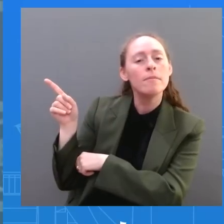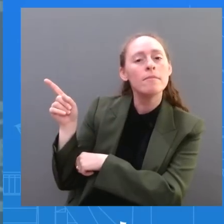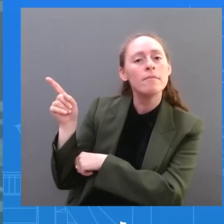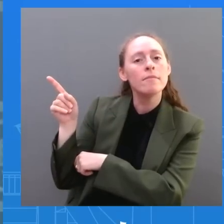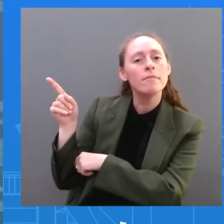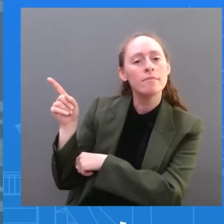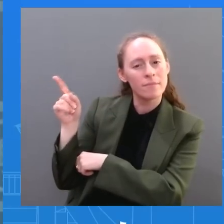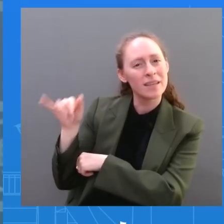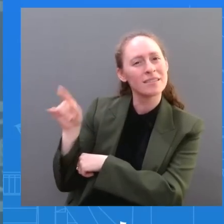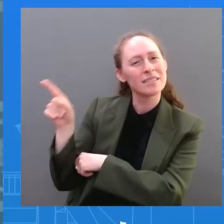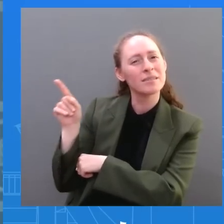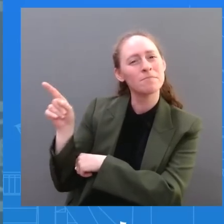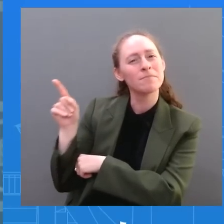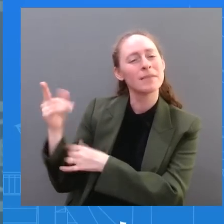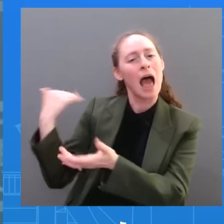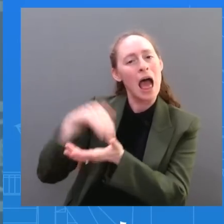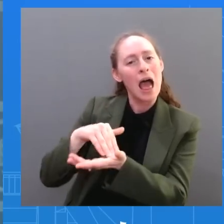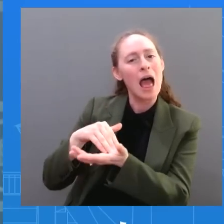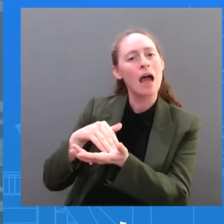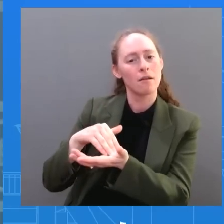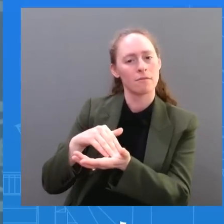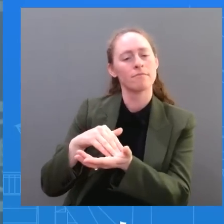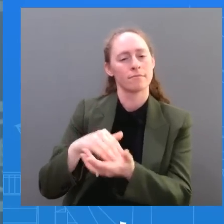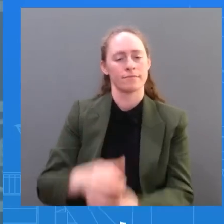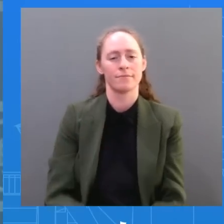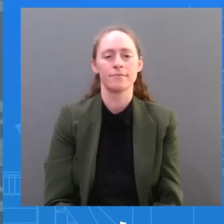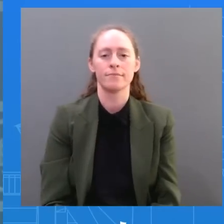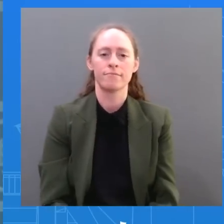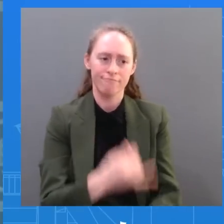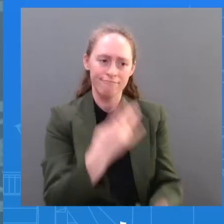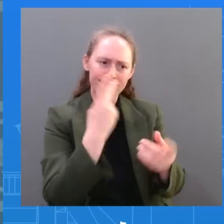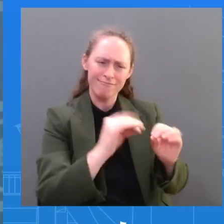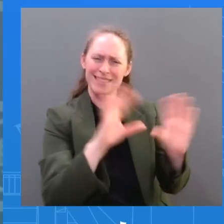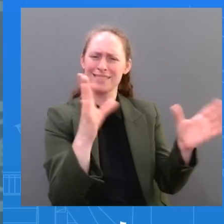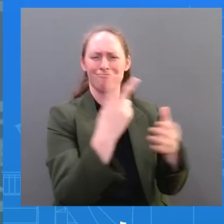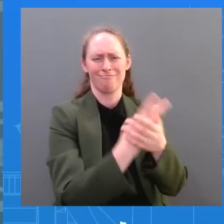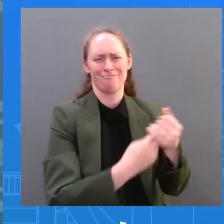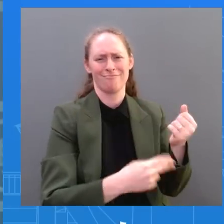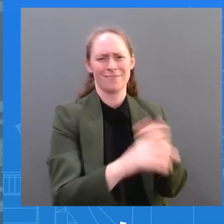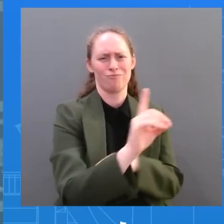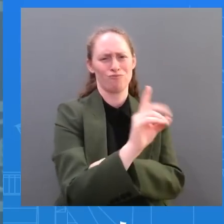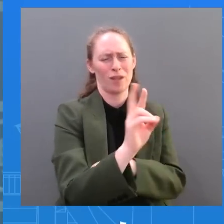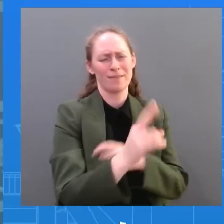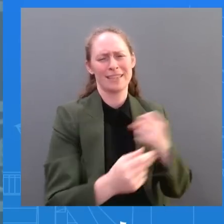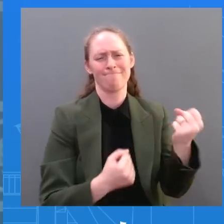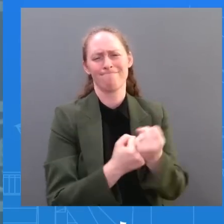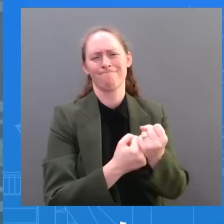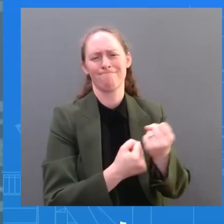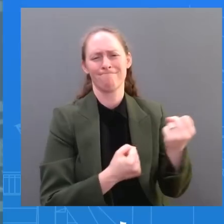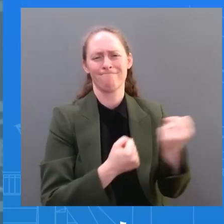When it comes -- when it comes to Roe v. Wade, within hours of the announcement of the decision that we heard from SCOTUS,